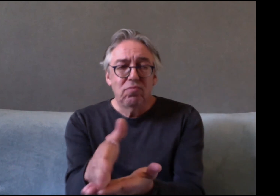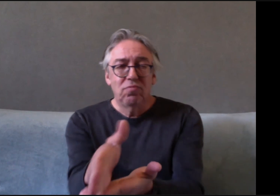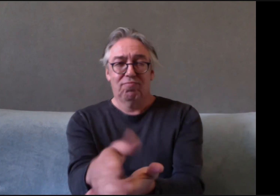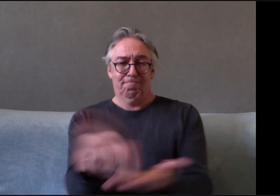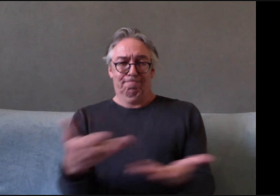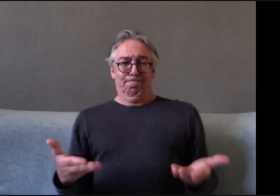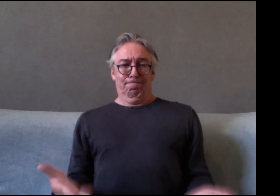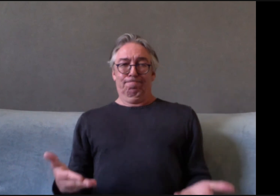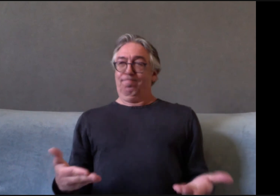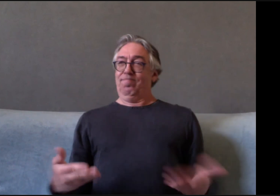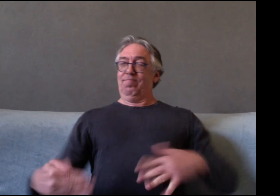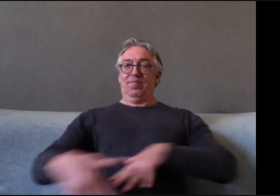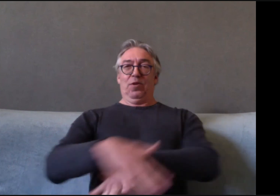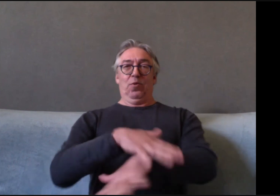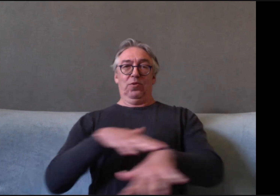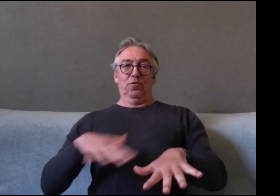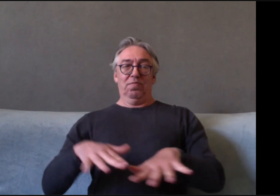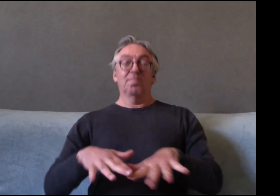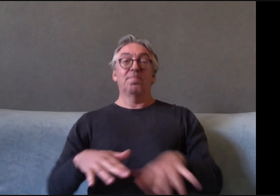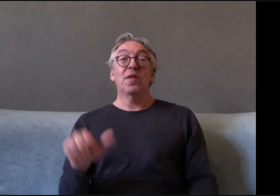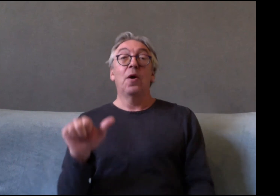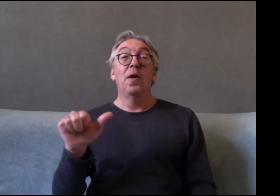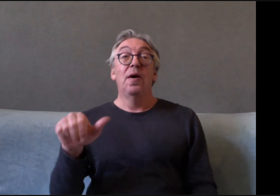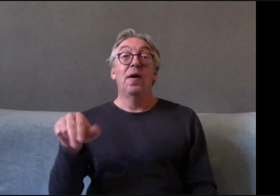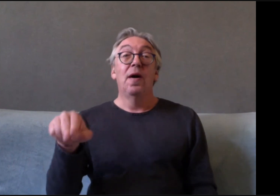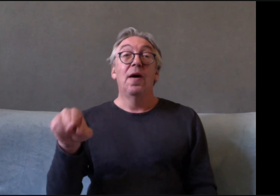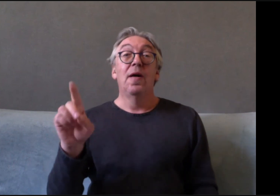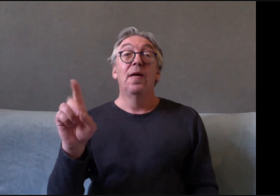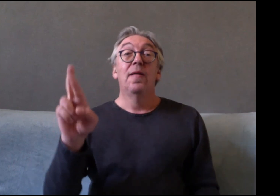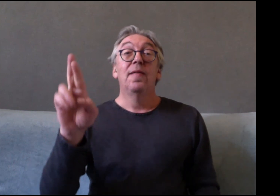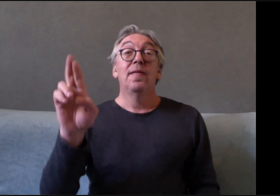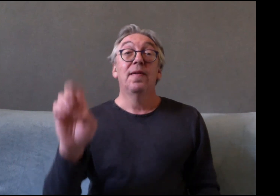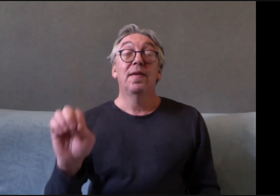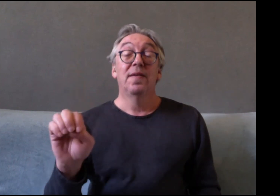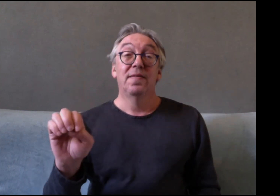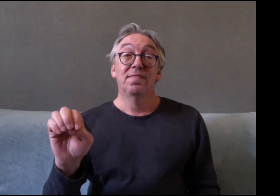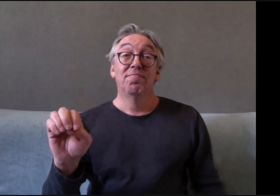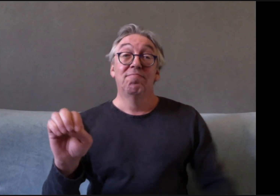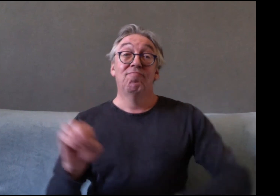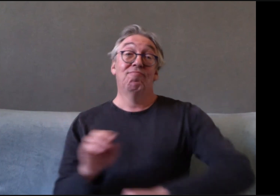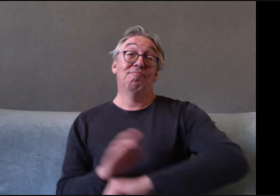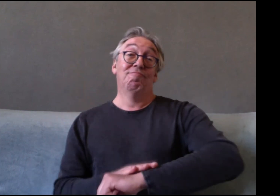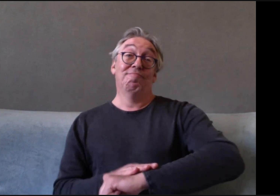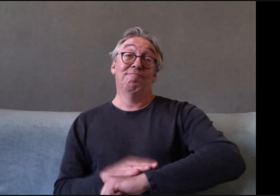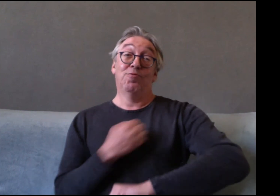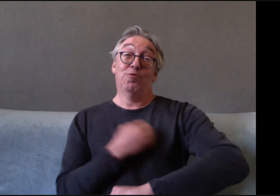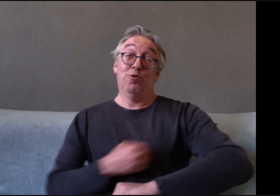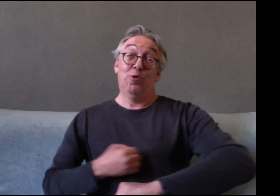I'm sorry that we'll not be able to reach the other questions. However, we'll collect all the questions asked